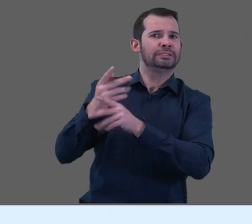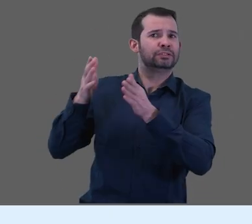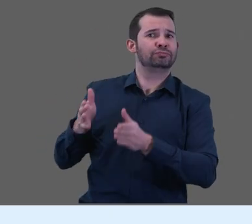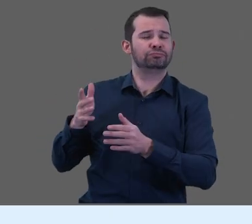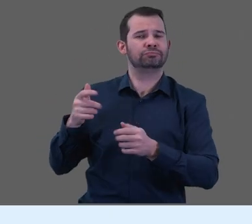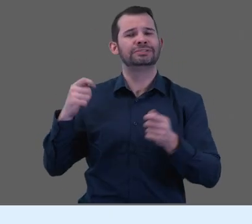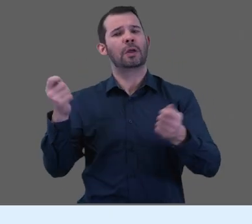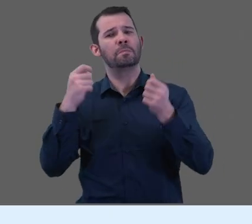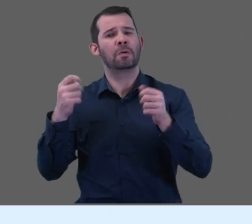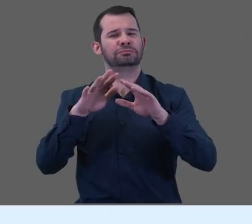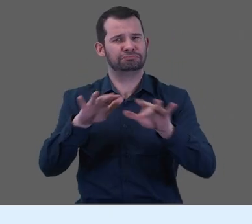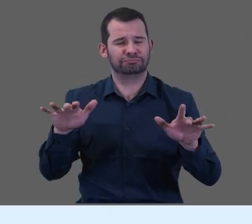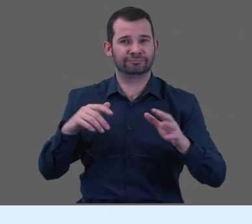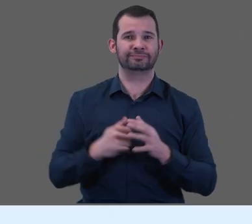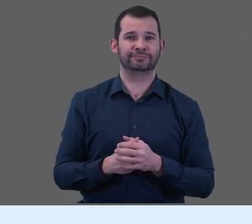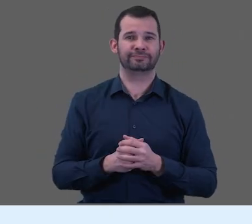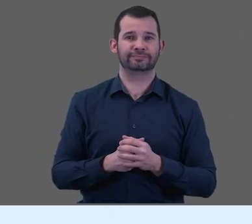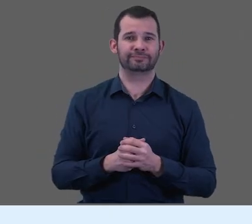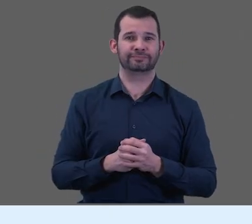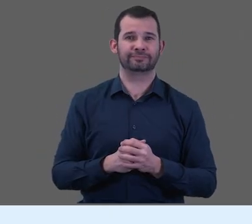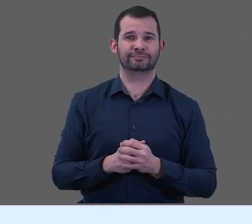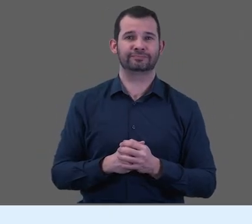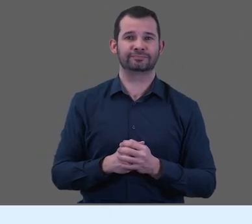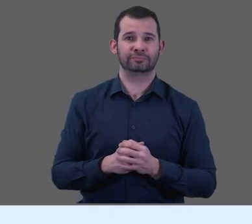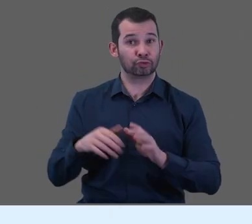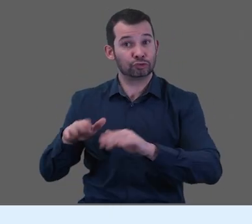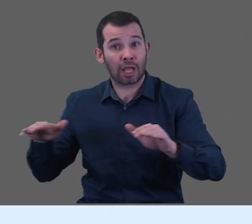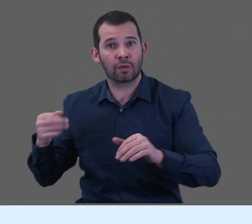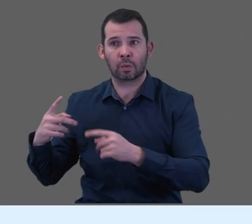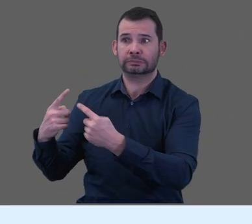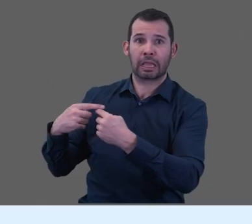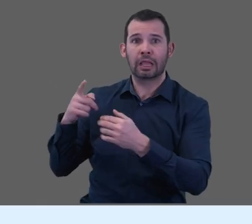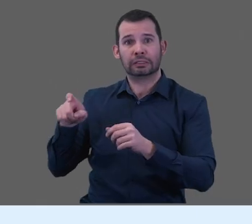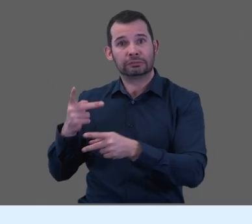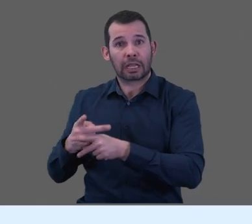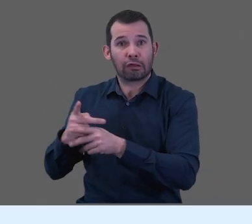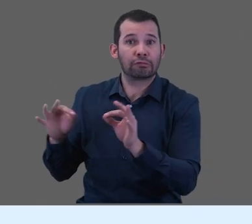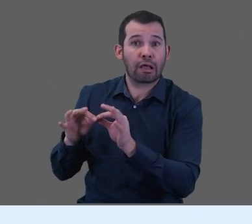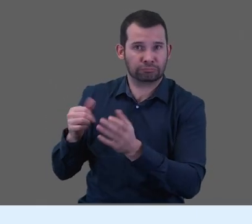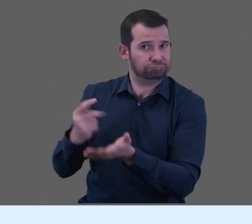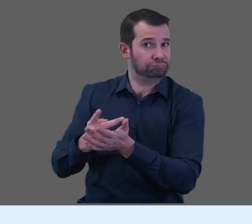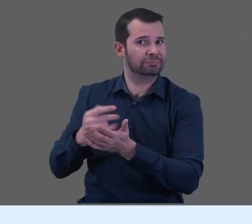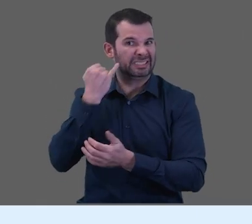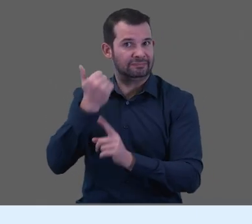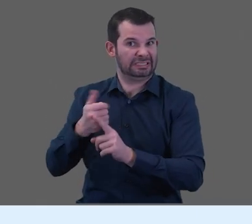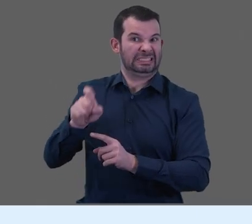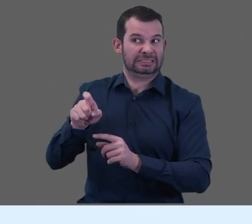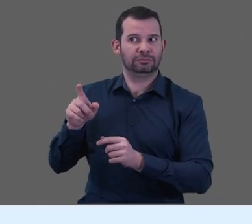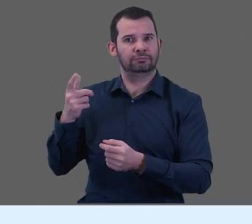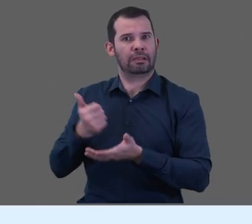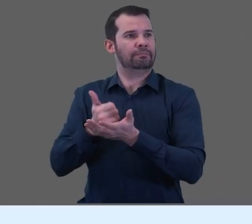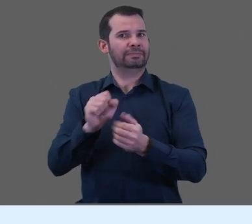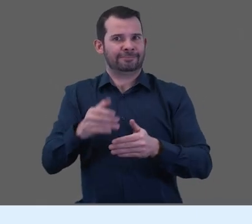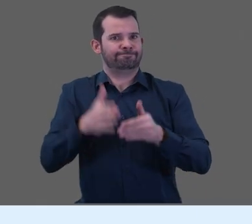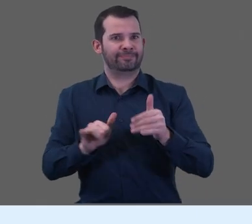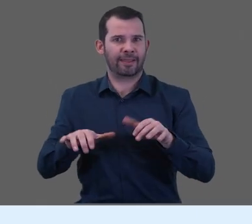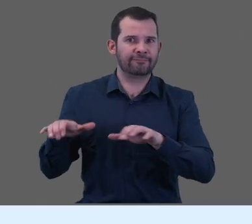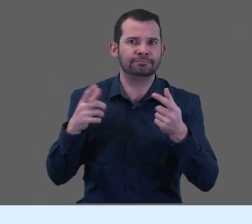knowledge keepers, ceremonies, etc. Child or dependent care costs are eligible if they are required